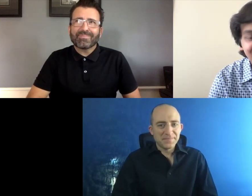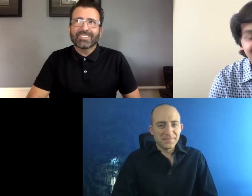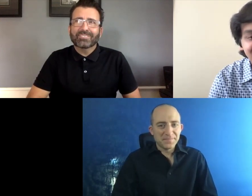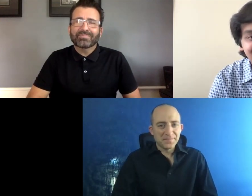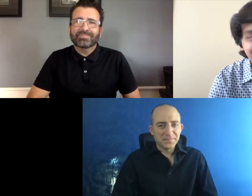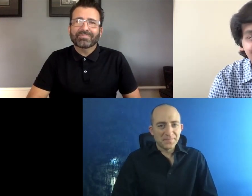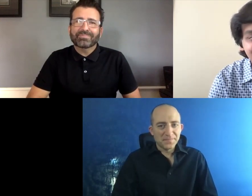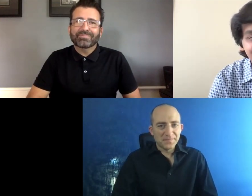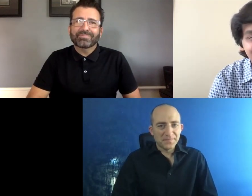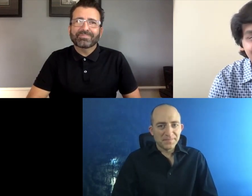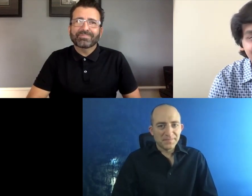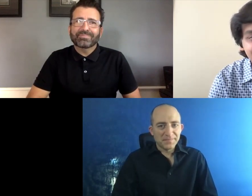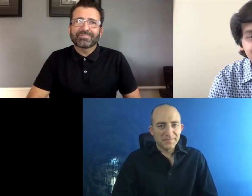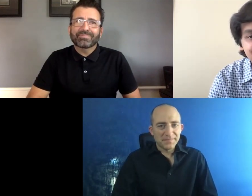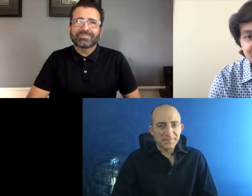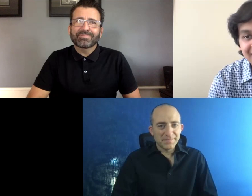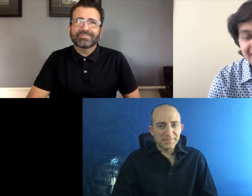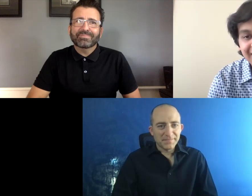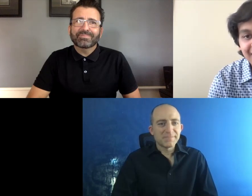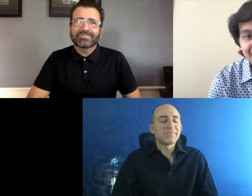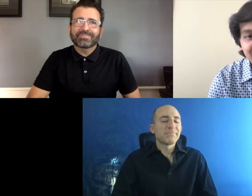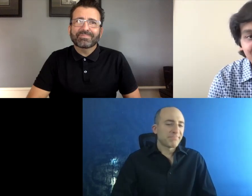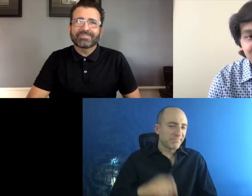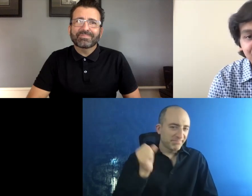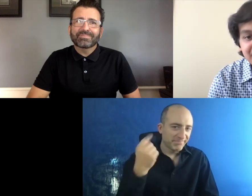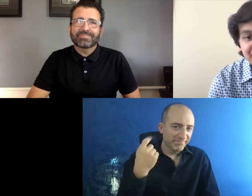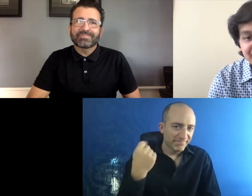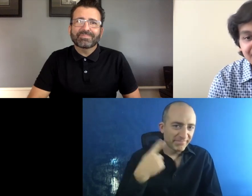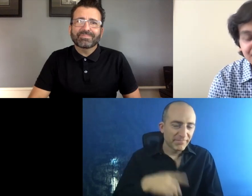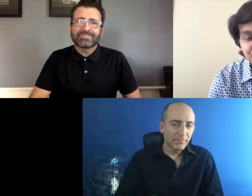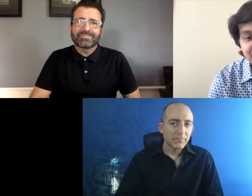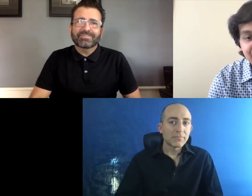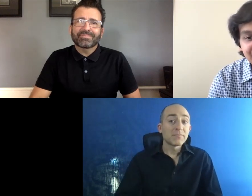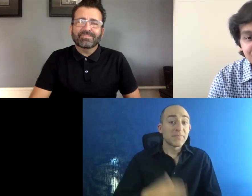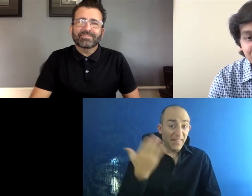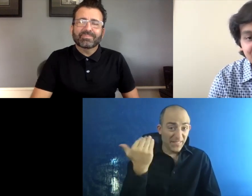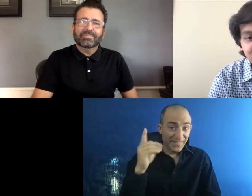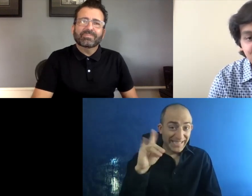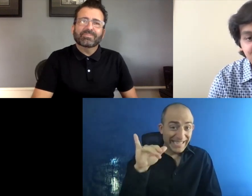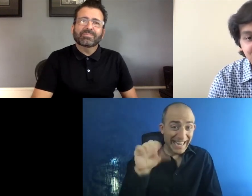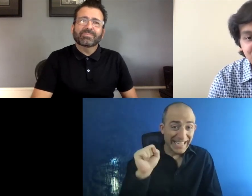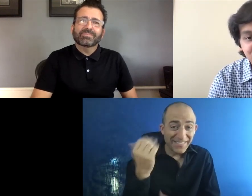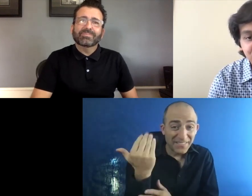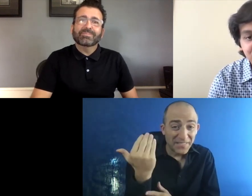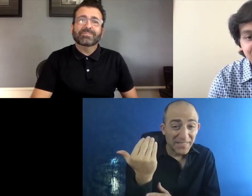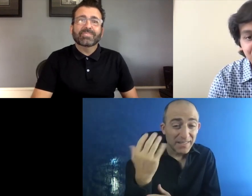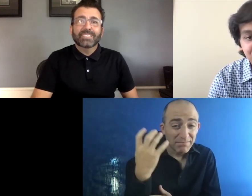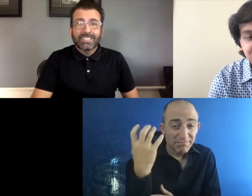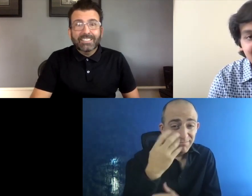Absolutely, yeah, and 15 days you said; that's a pretty short window for production.